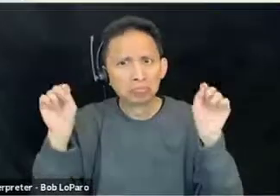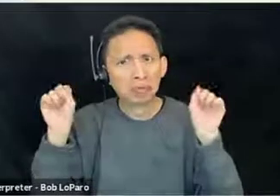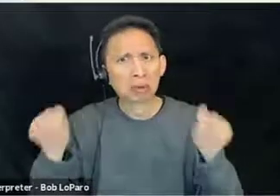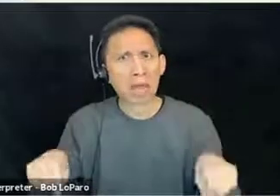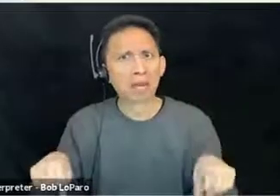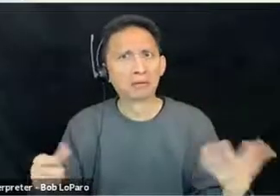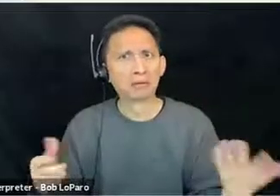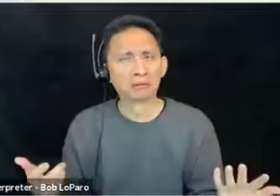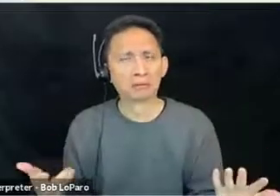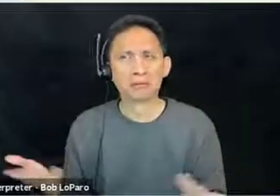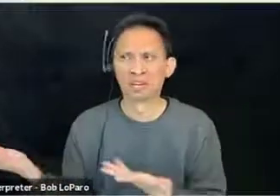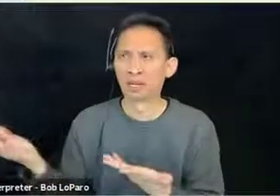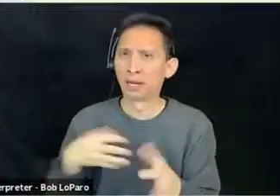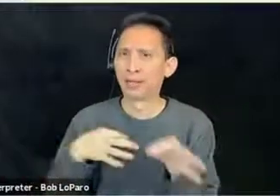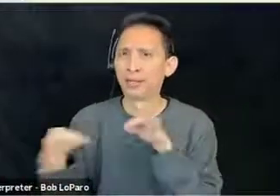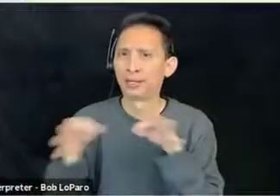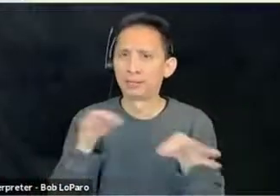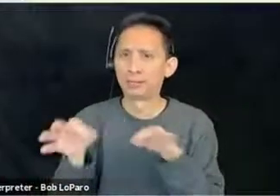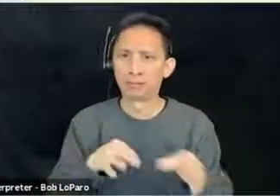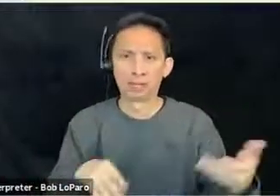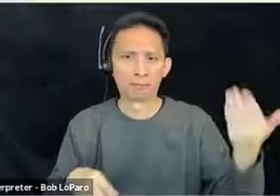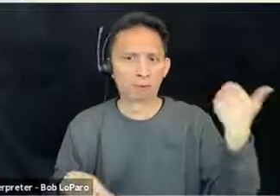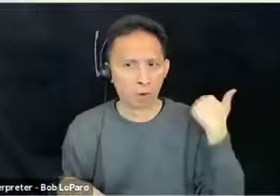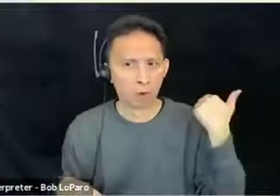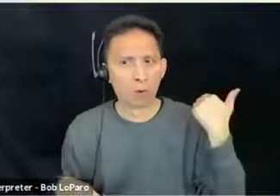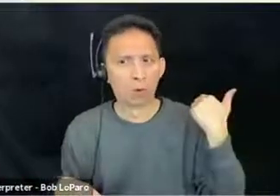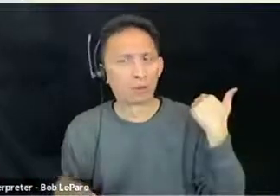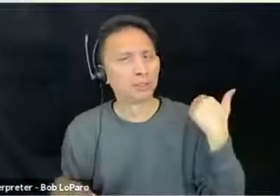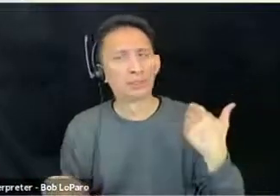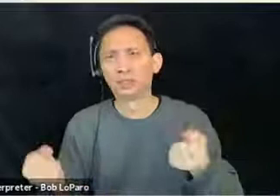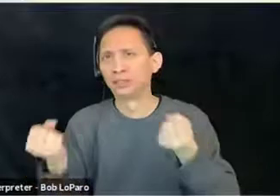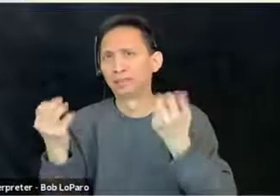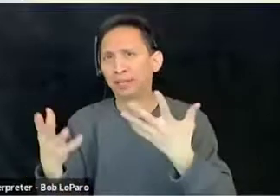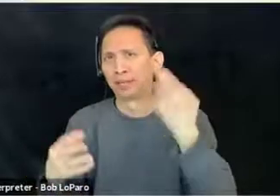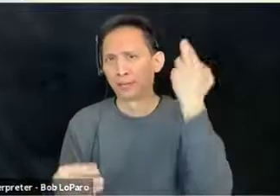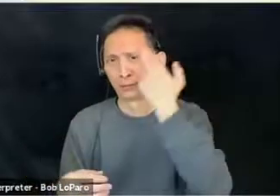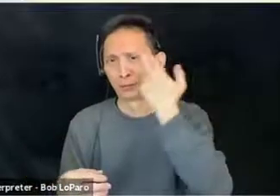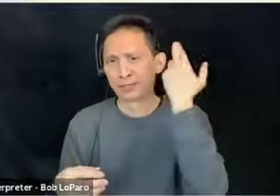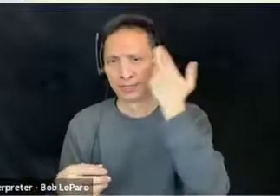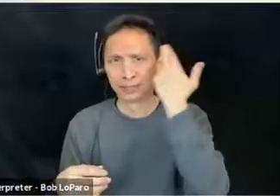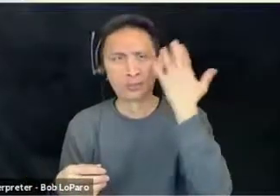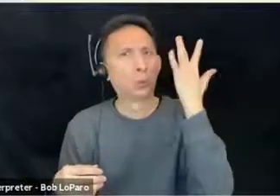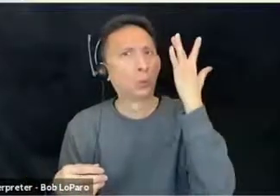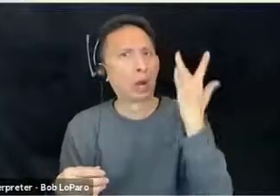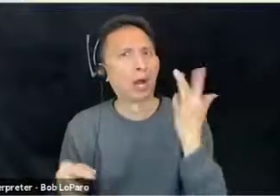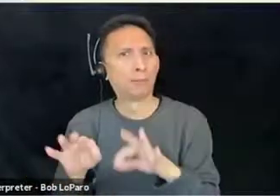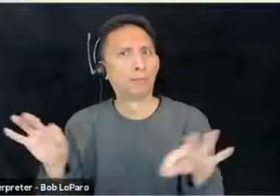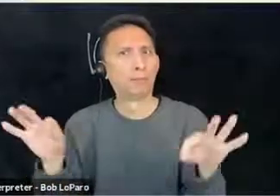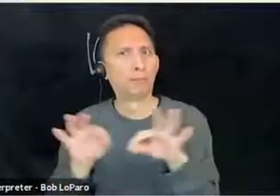as I believe we shared, and there's so many reasons why we want to make sure that newborn screening is happening,